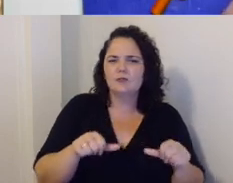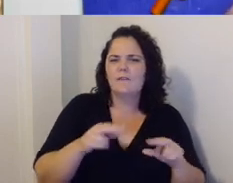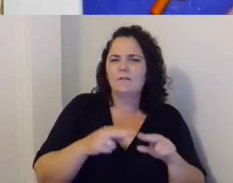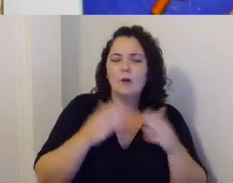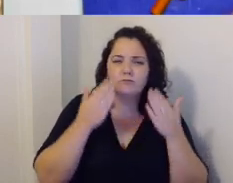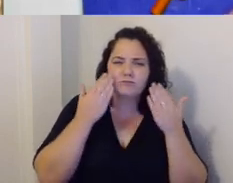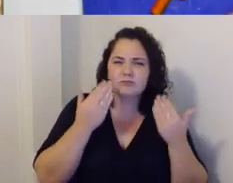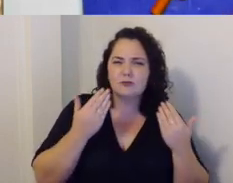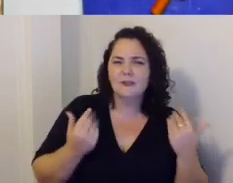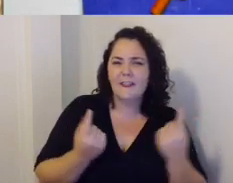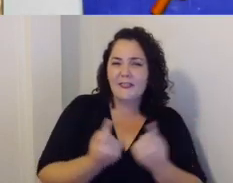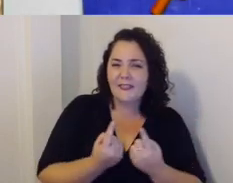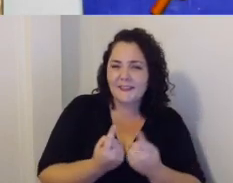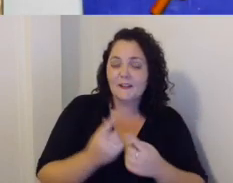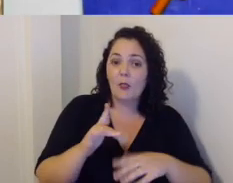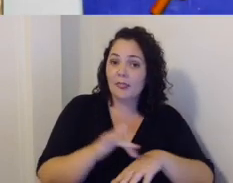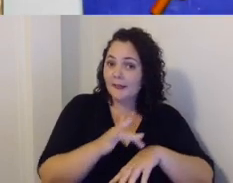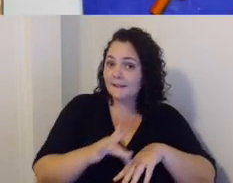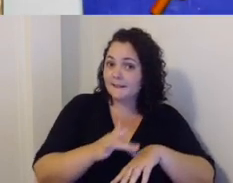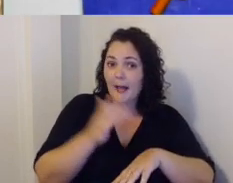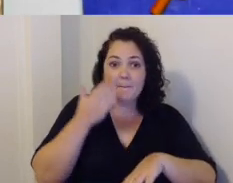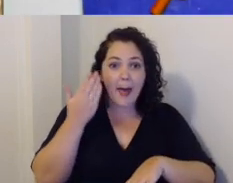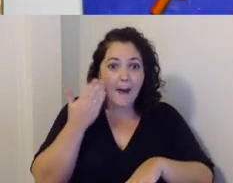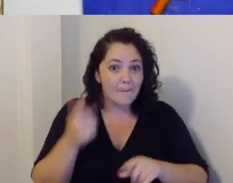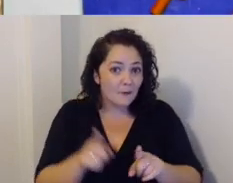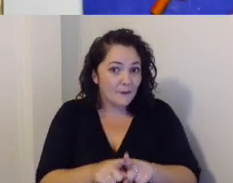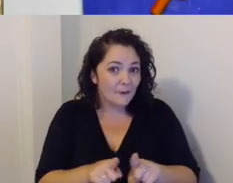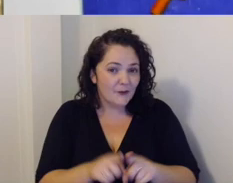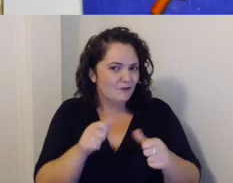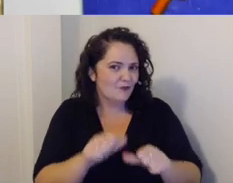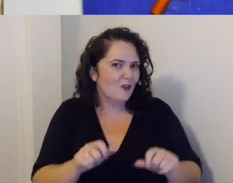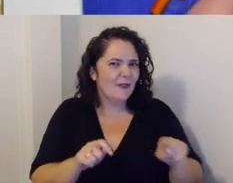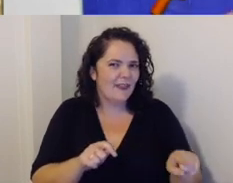in a lot of beauty products, it's used in a lot of theater and stage makeup and things like that